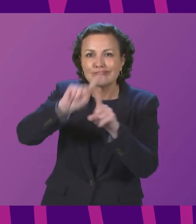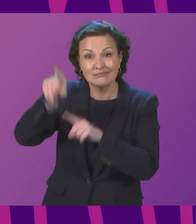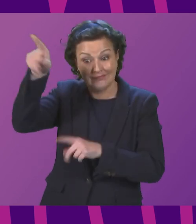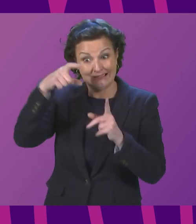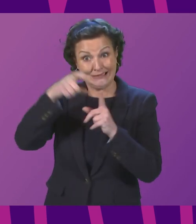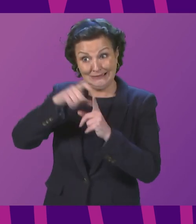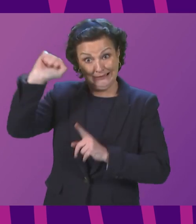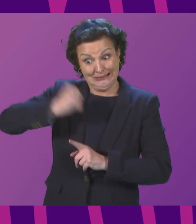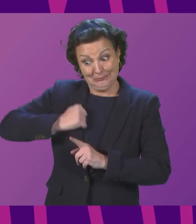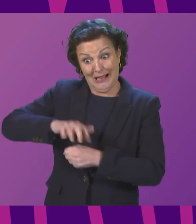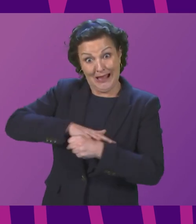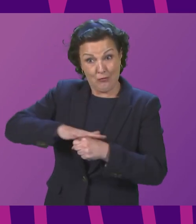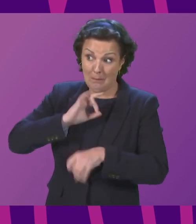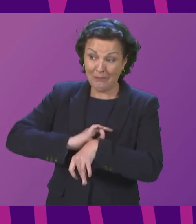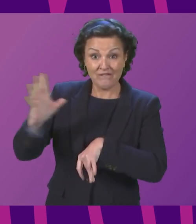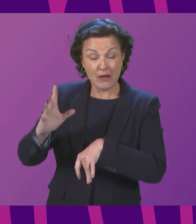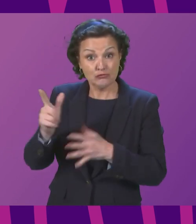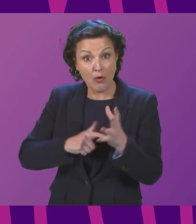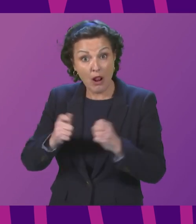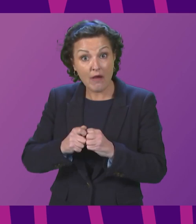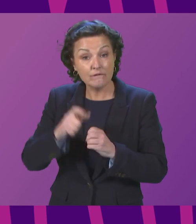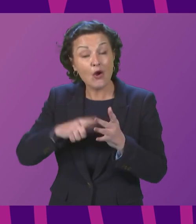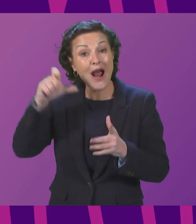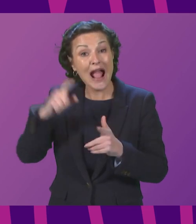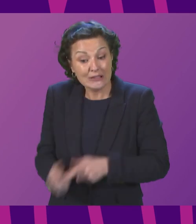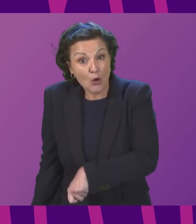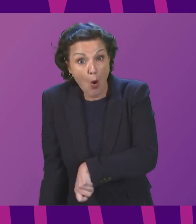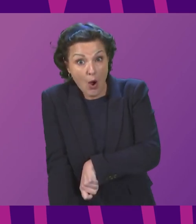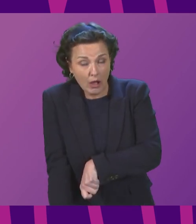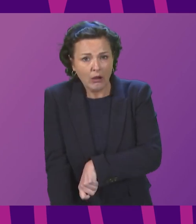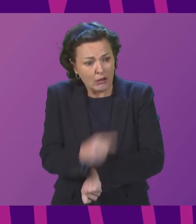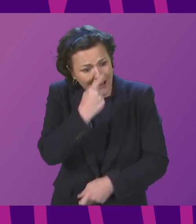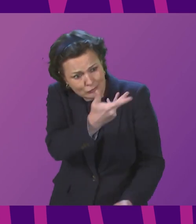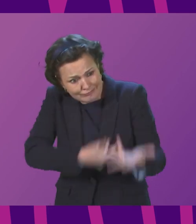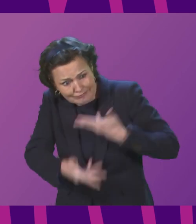Can the First Minister provide further details, particularly in relation to timescales, on